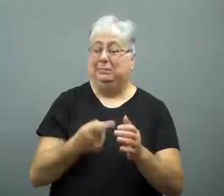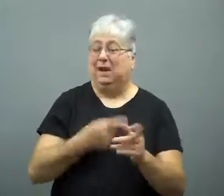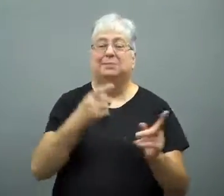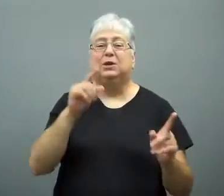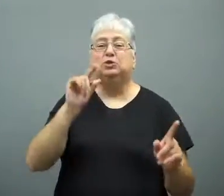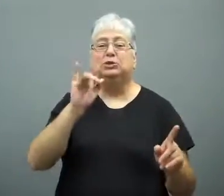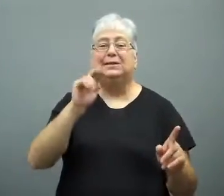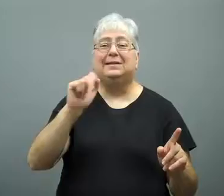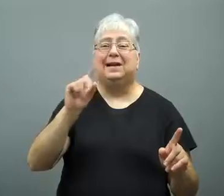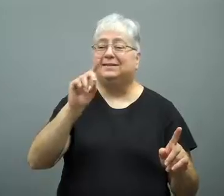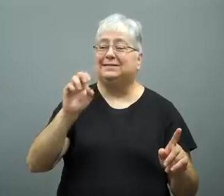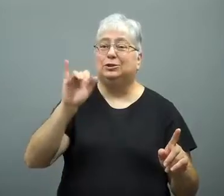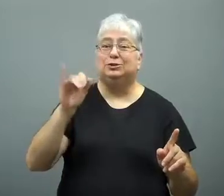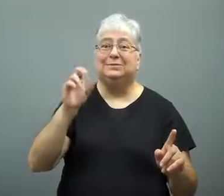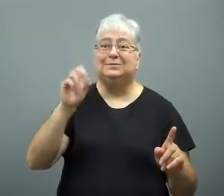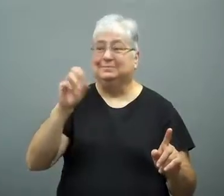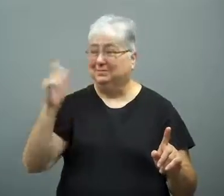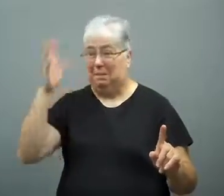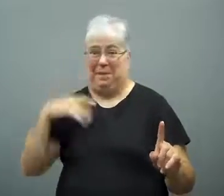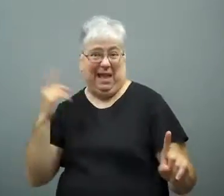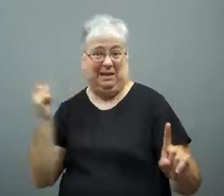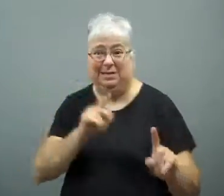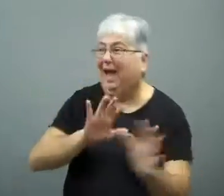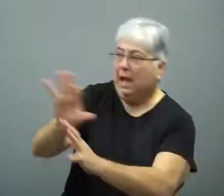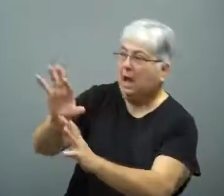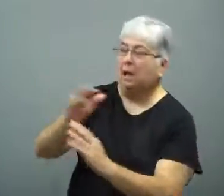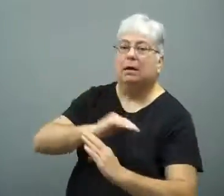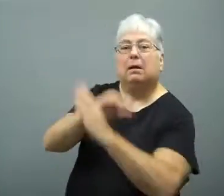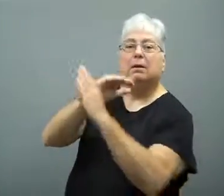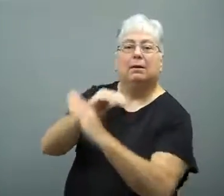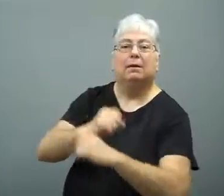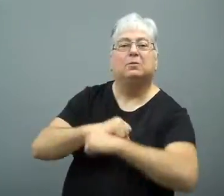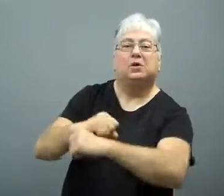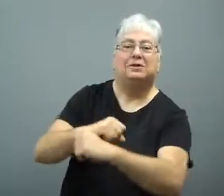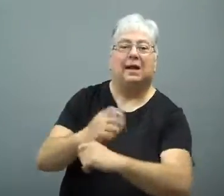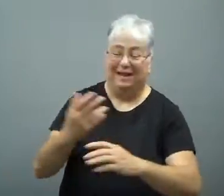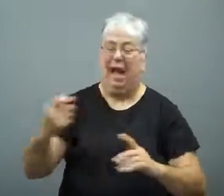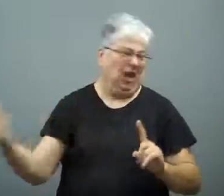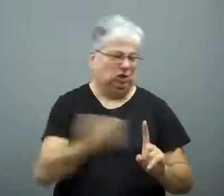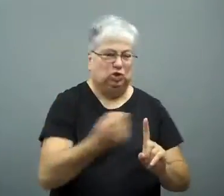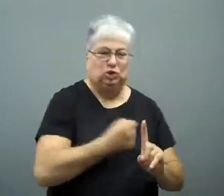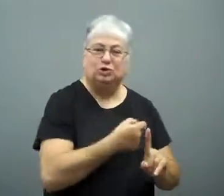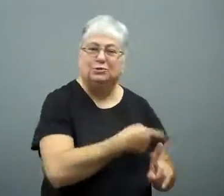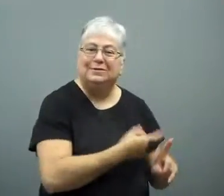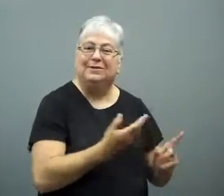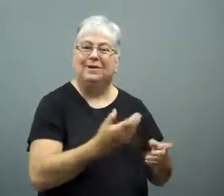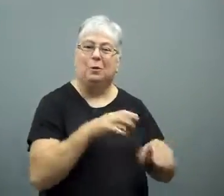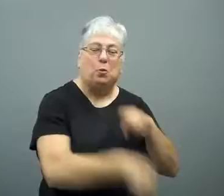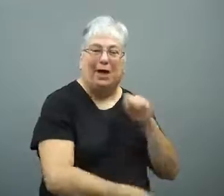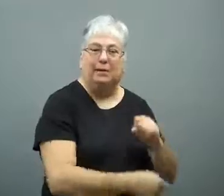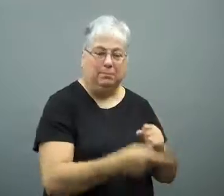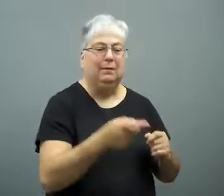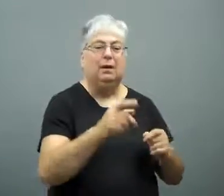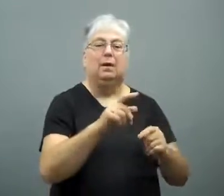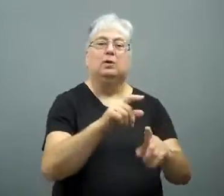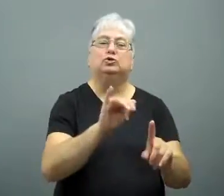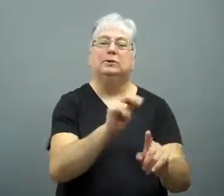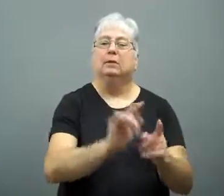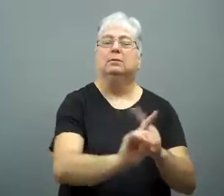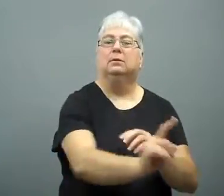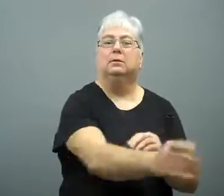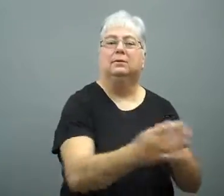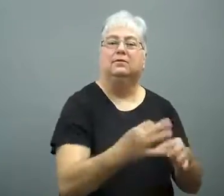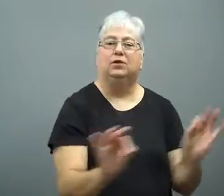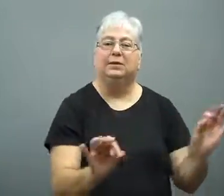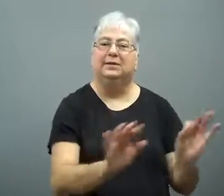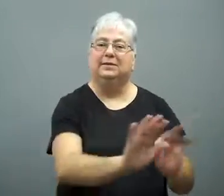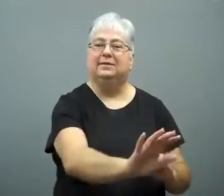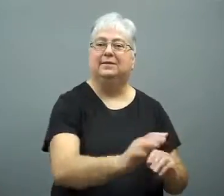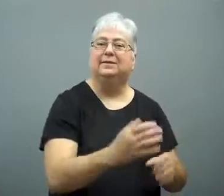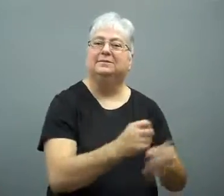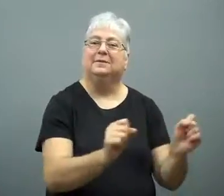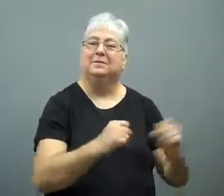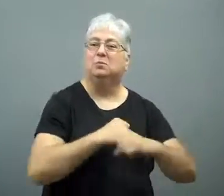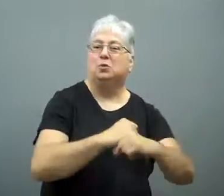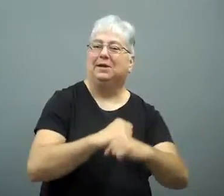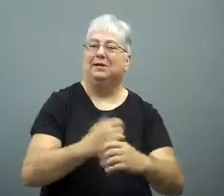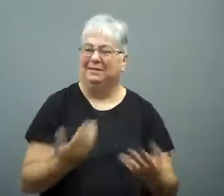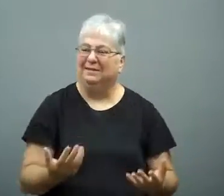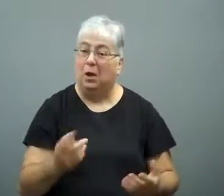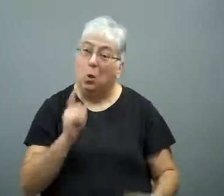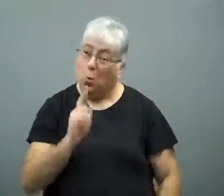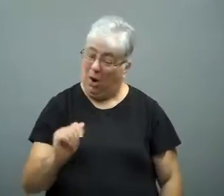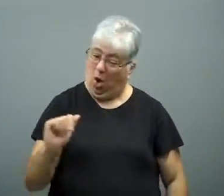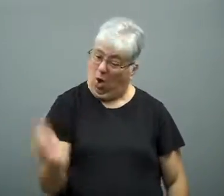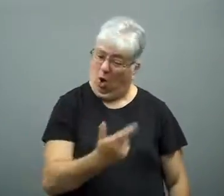She would defend Gina DeJesus from him,